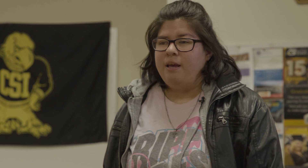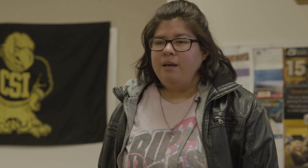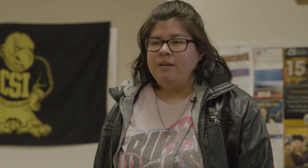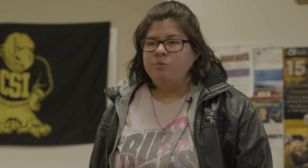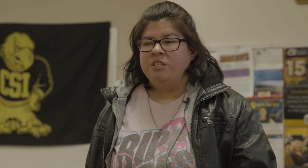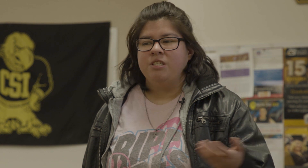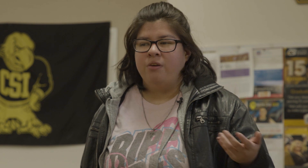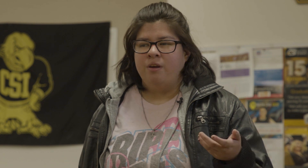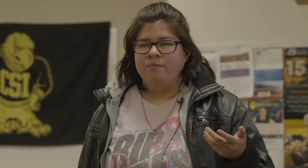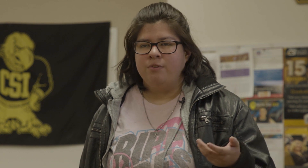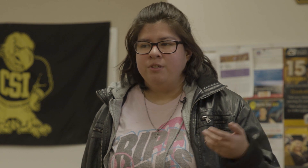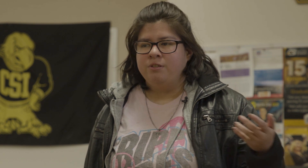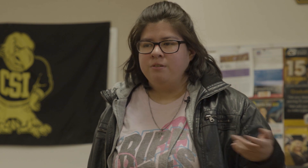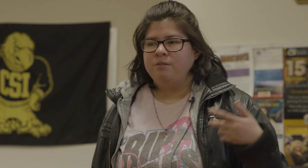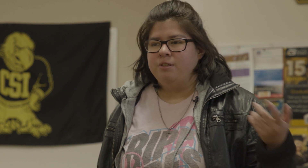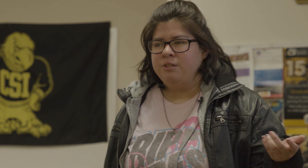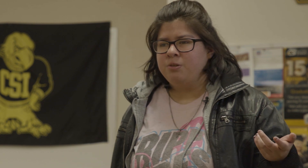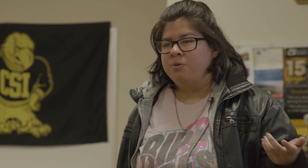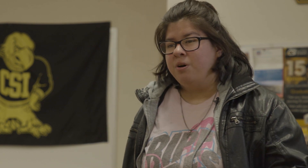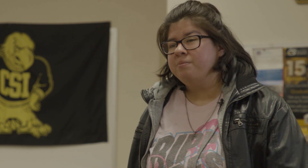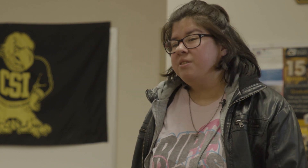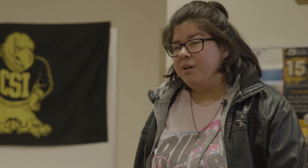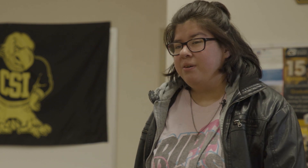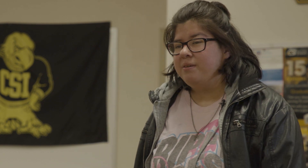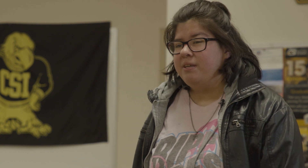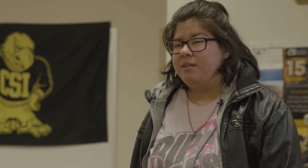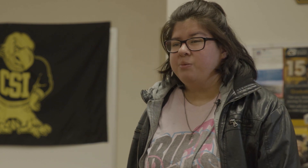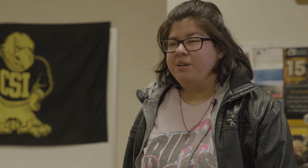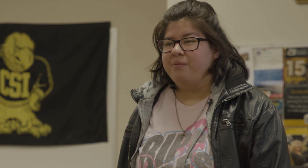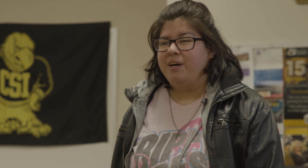and we sell them for the school. So, yeah, it's pretty fun.